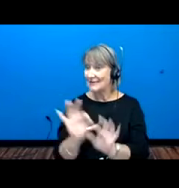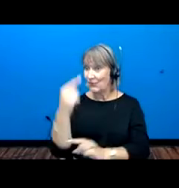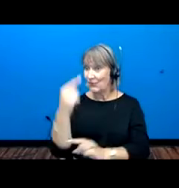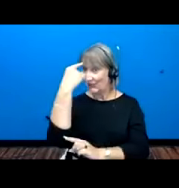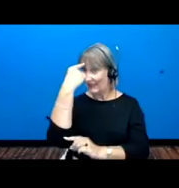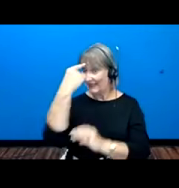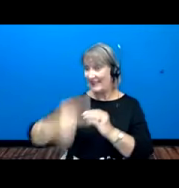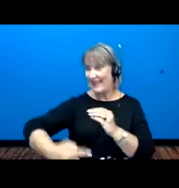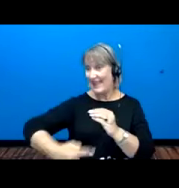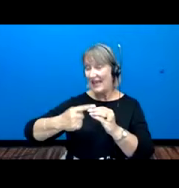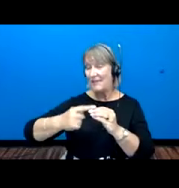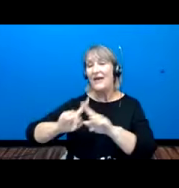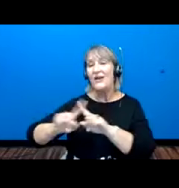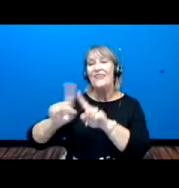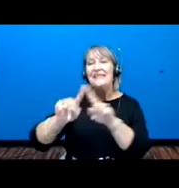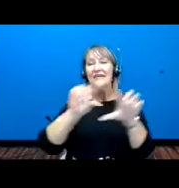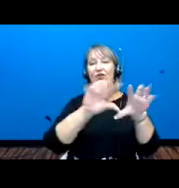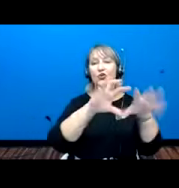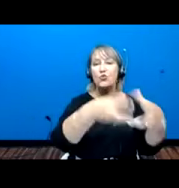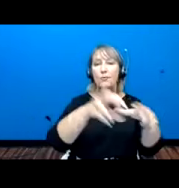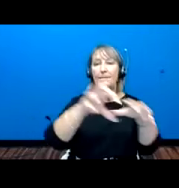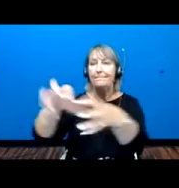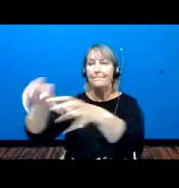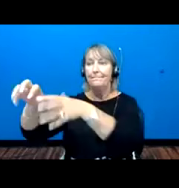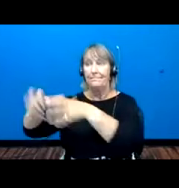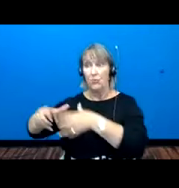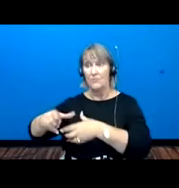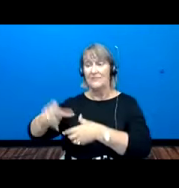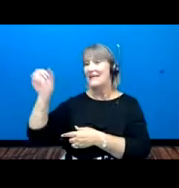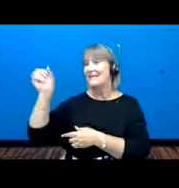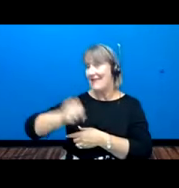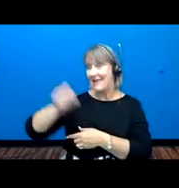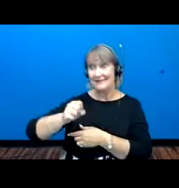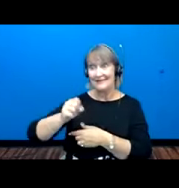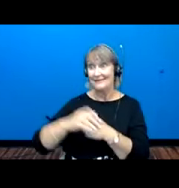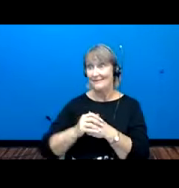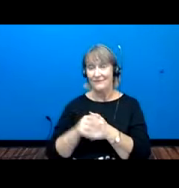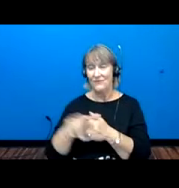are all the different audiences that could really benefit. So any of that feedback we are open to.